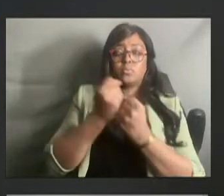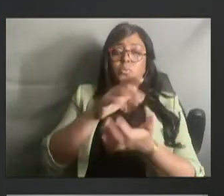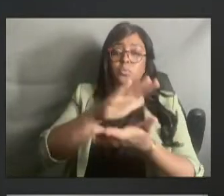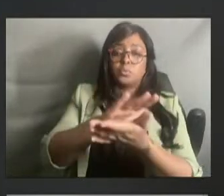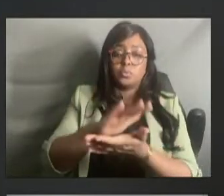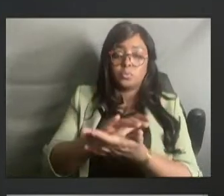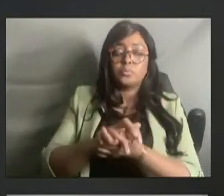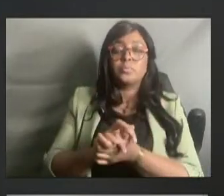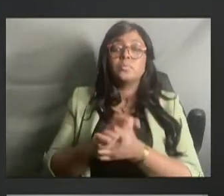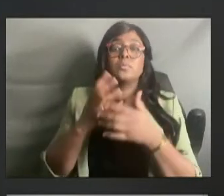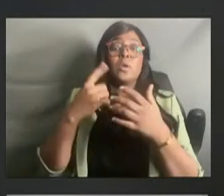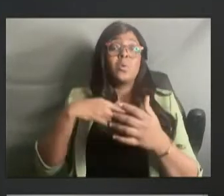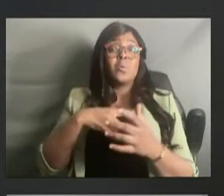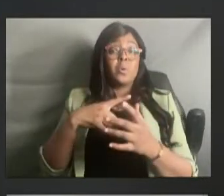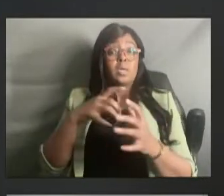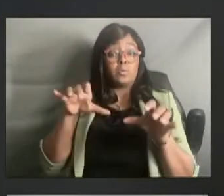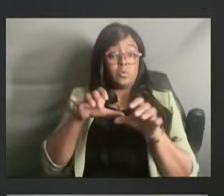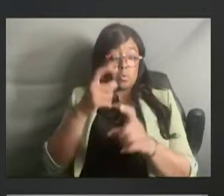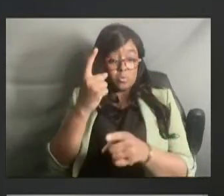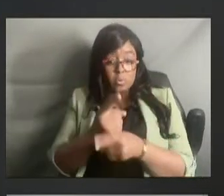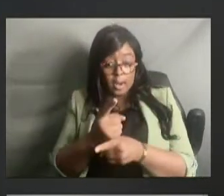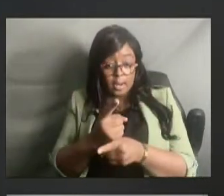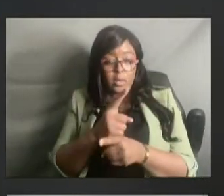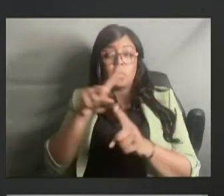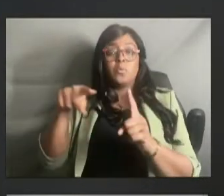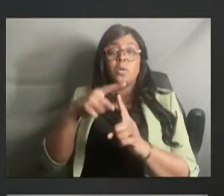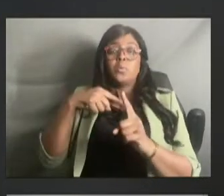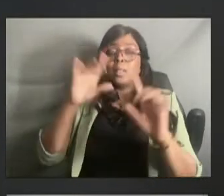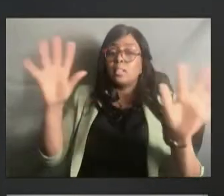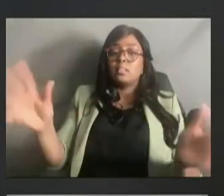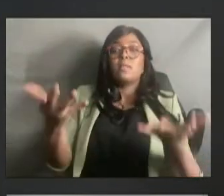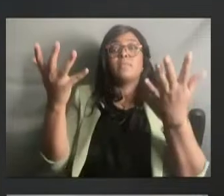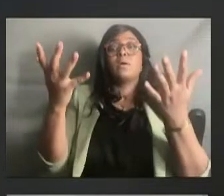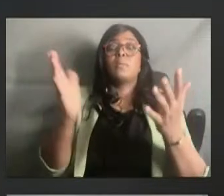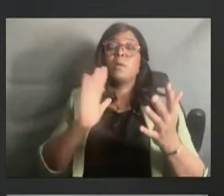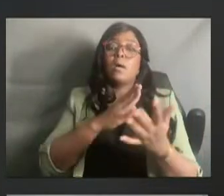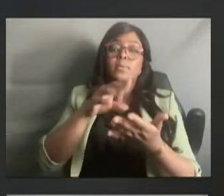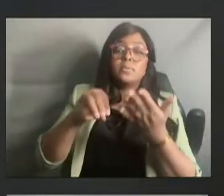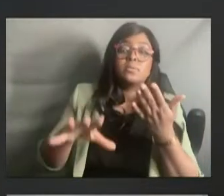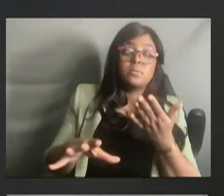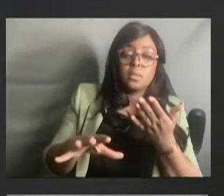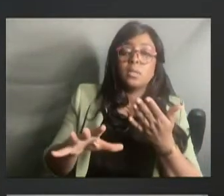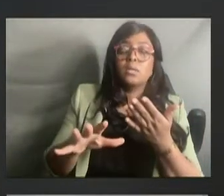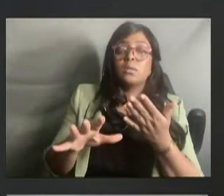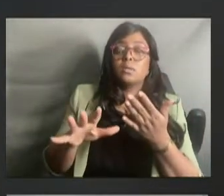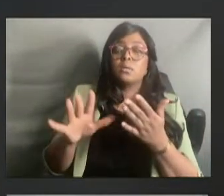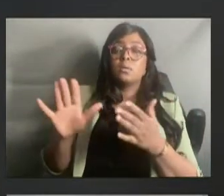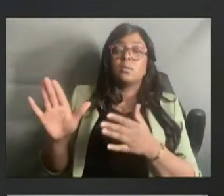from our organizational standpoint on how we support